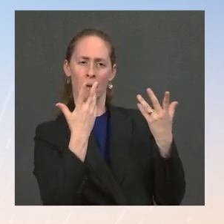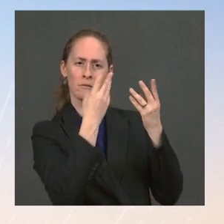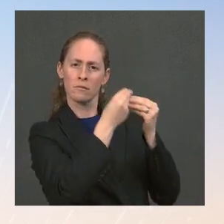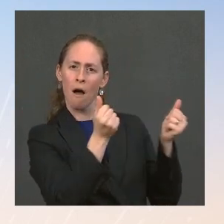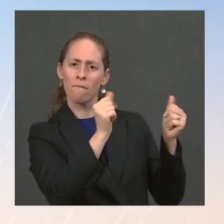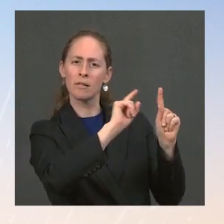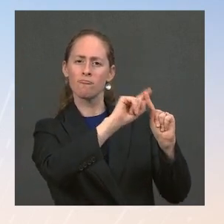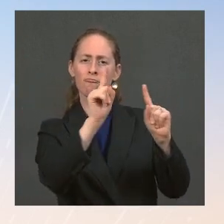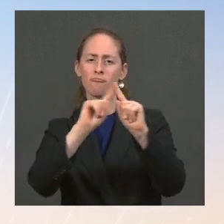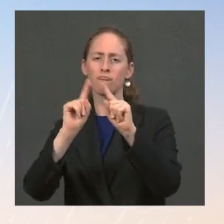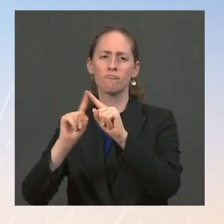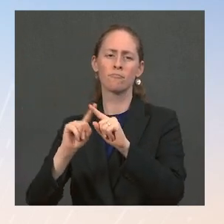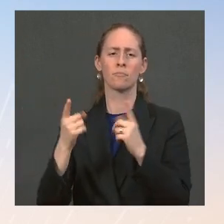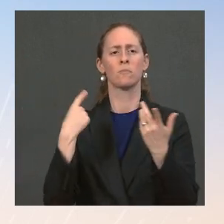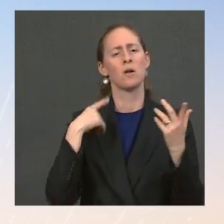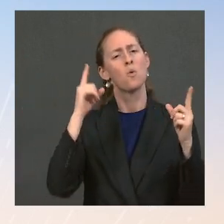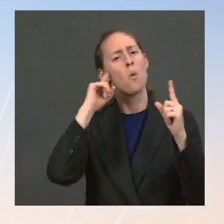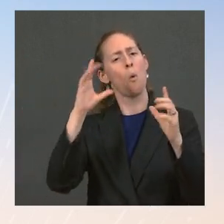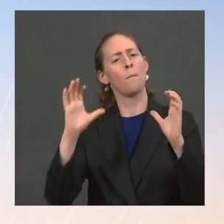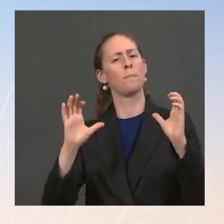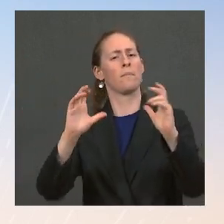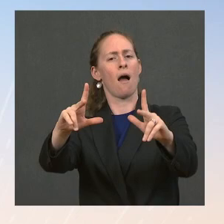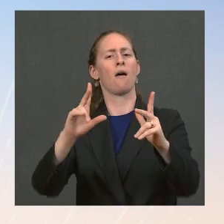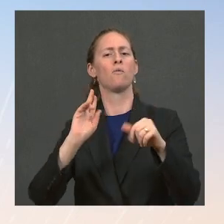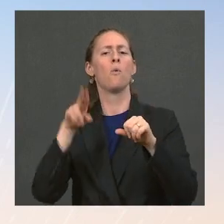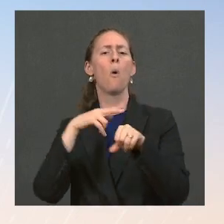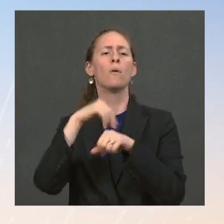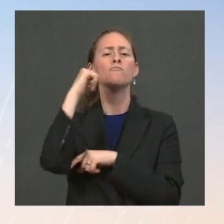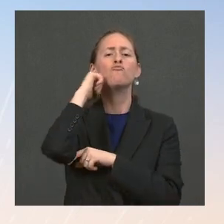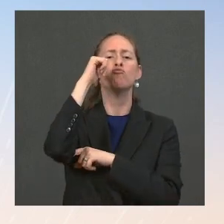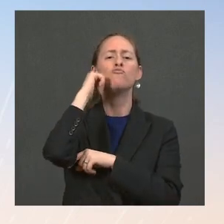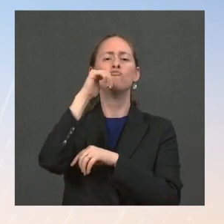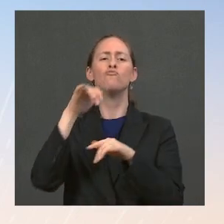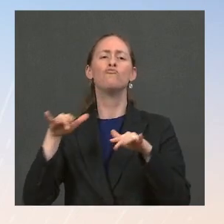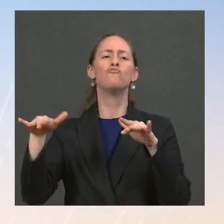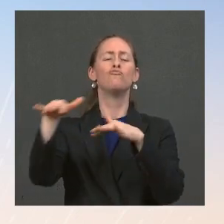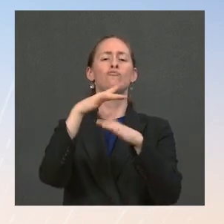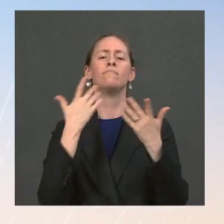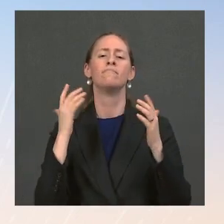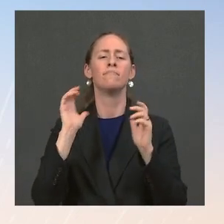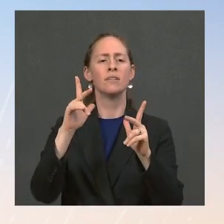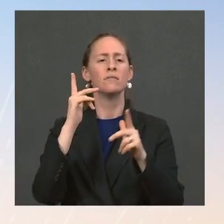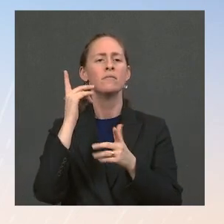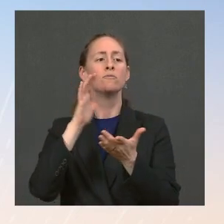so people can have security in going into work and dropping their kids off and knowing people will be safe.